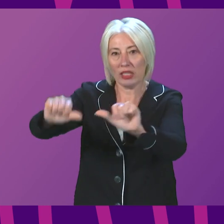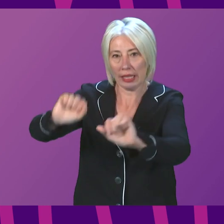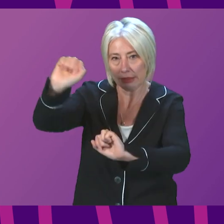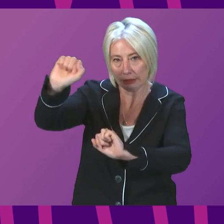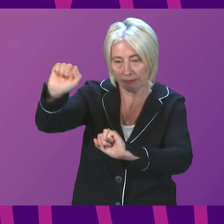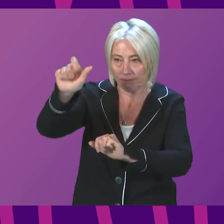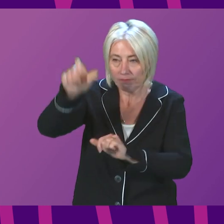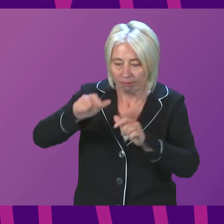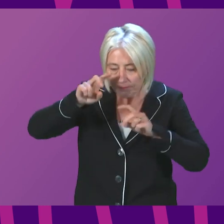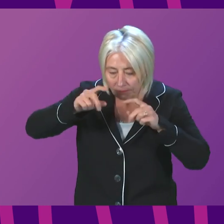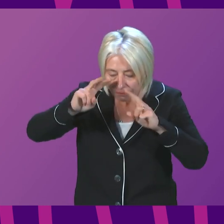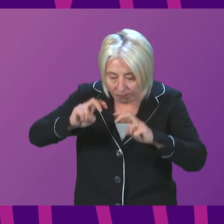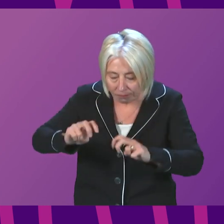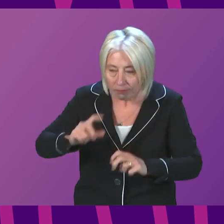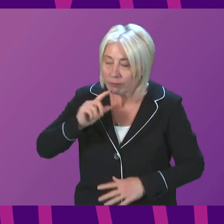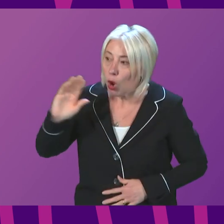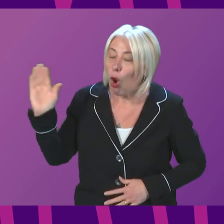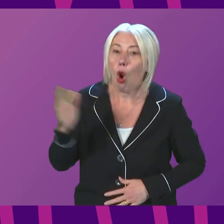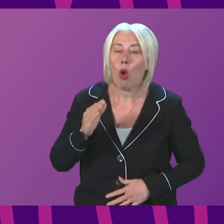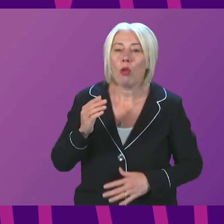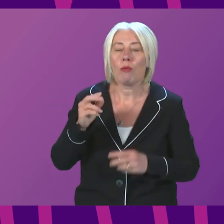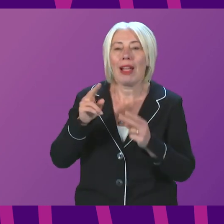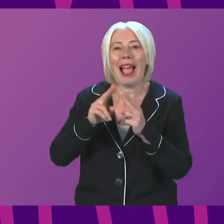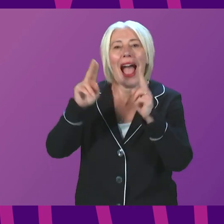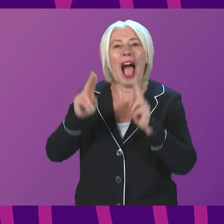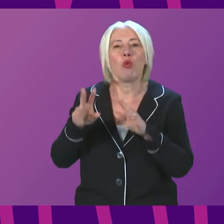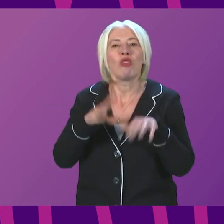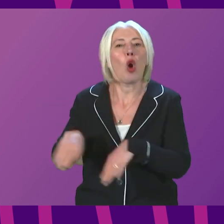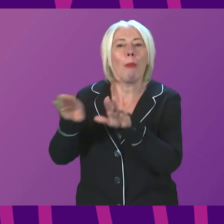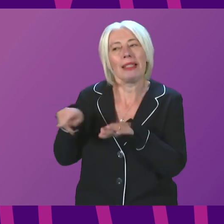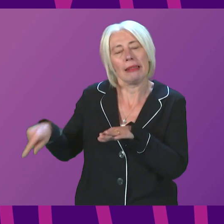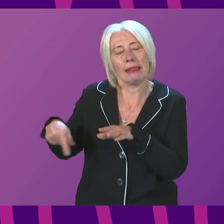process that all parties in the House of Commons are signed up to.